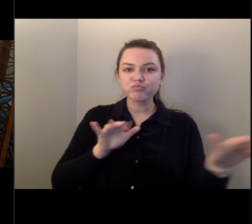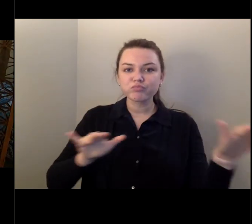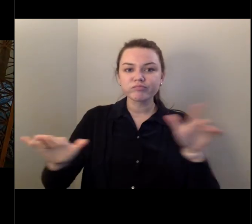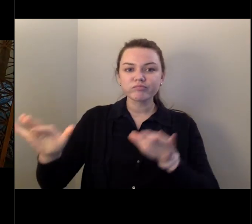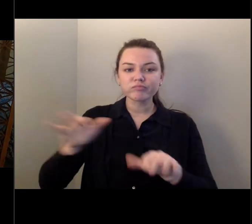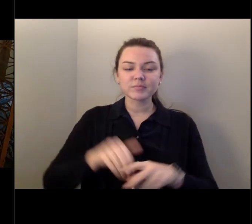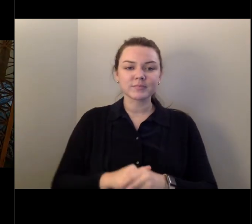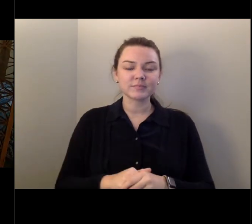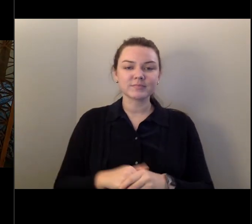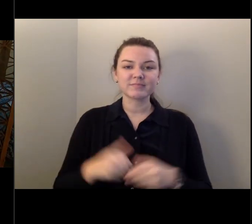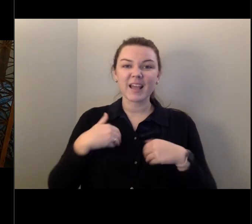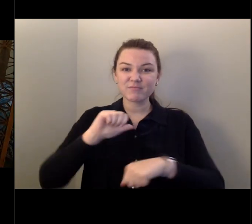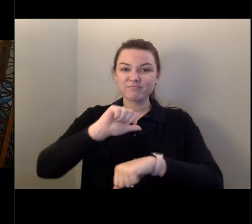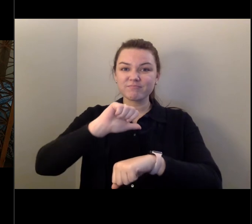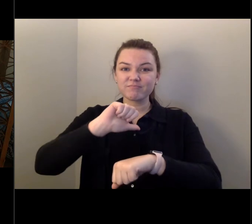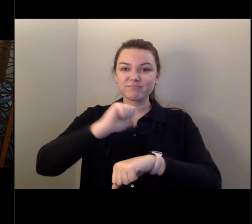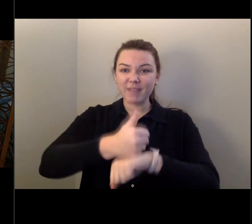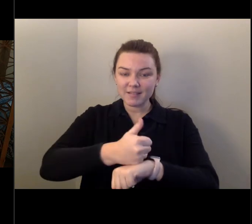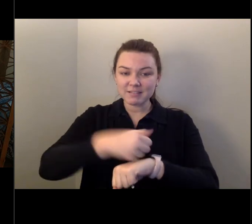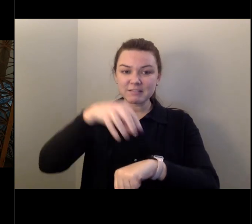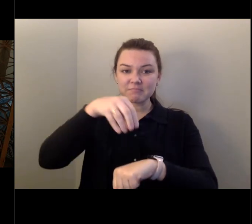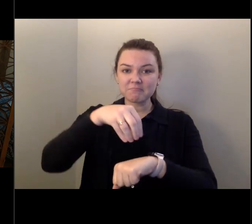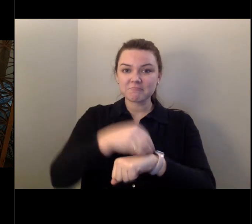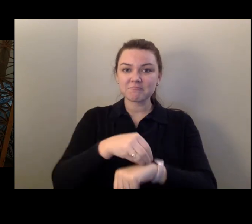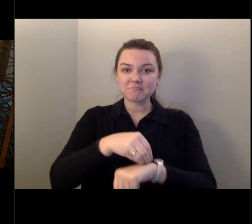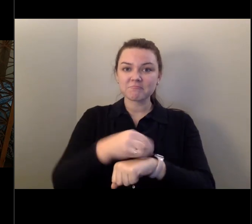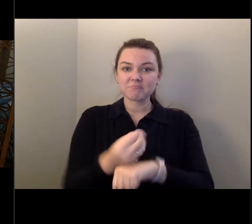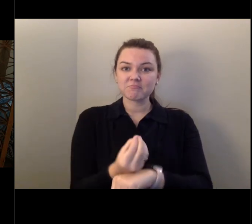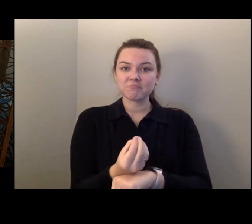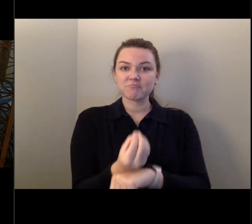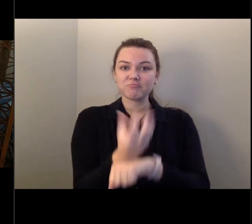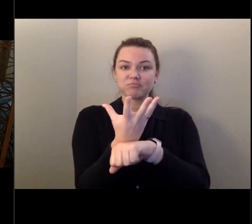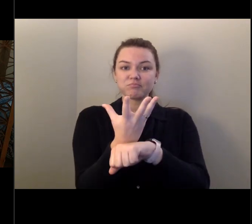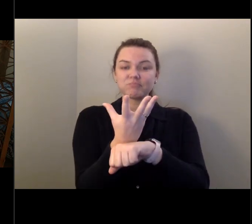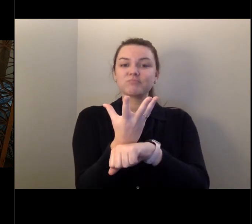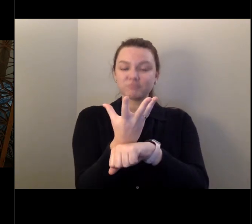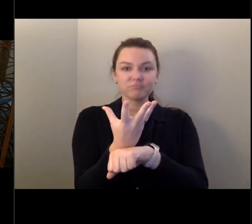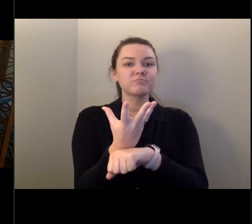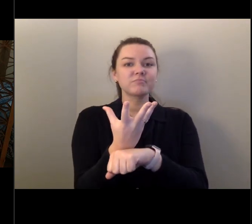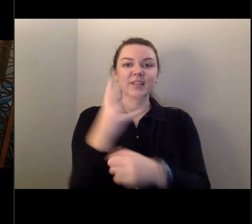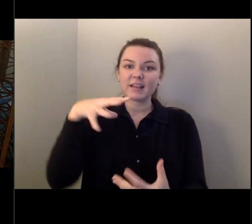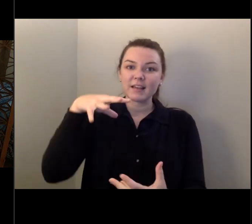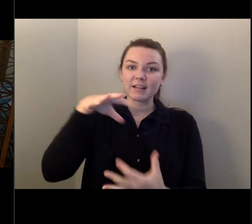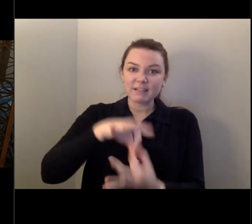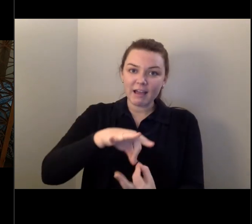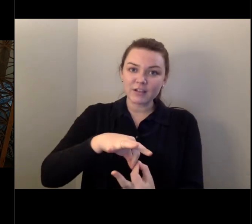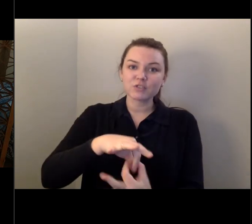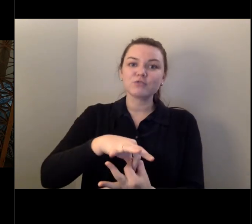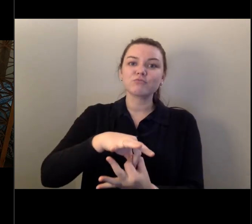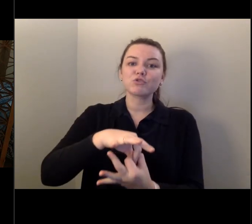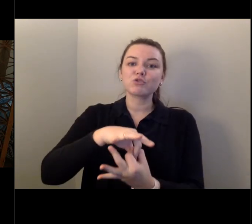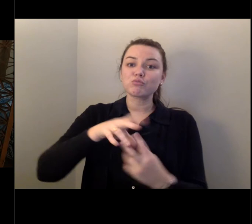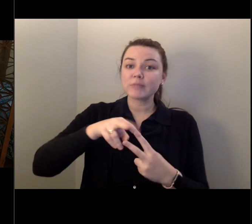We've got our coral polyp firmly attached to either the sea floor or to other coral.